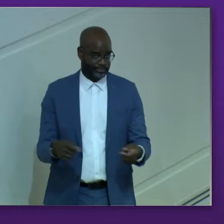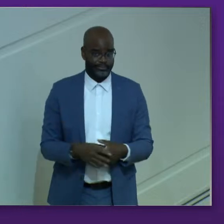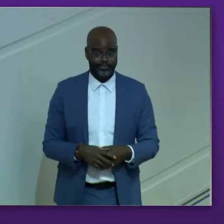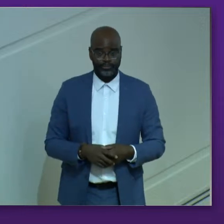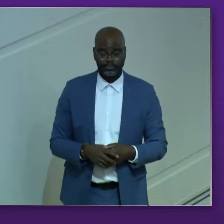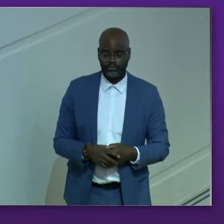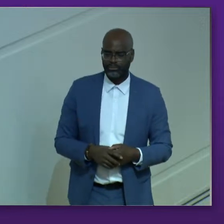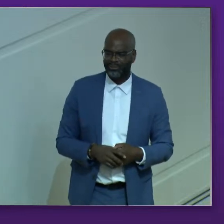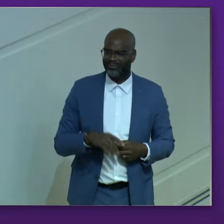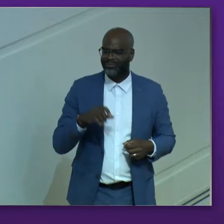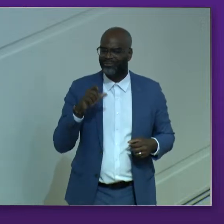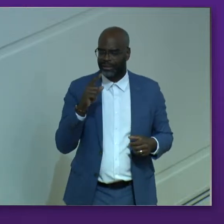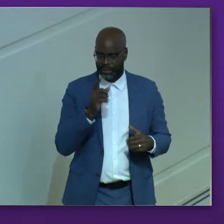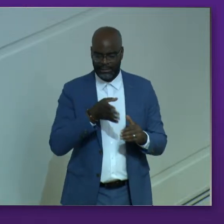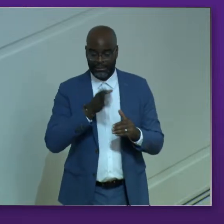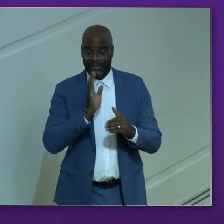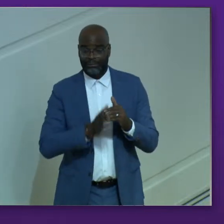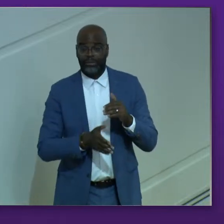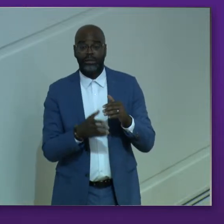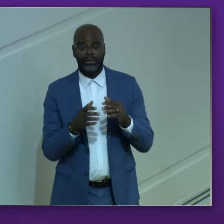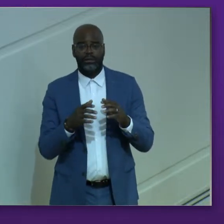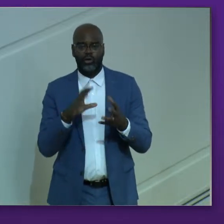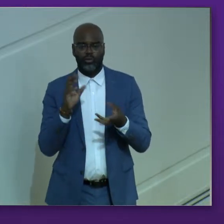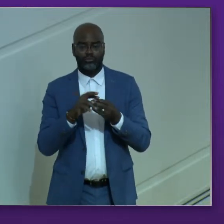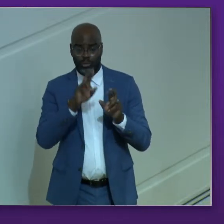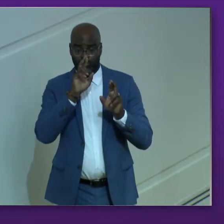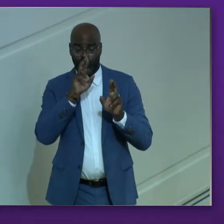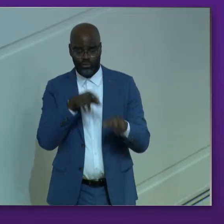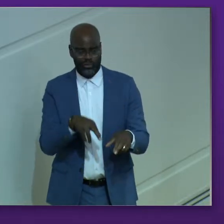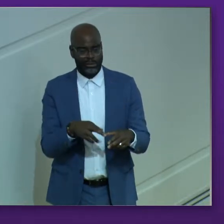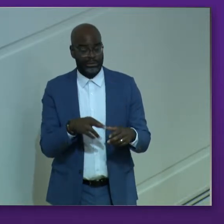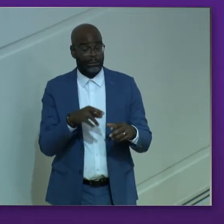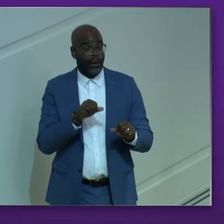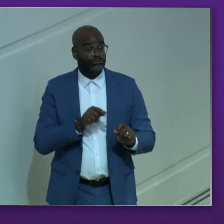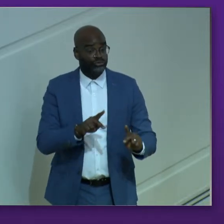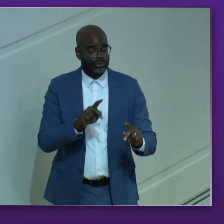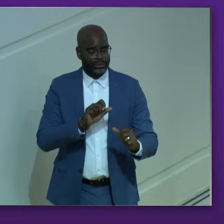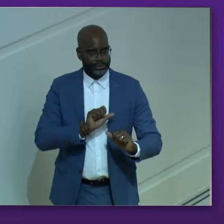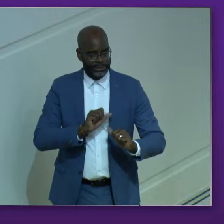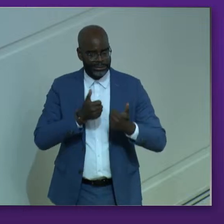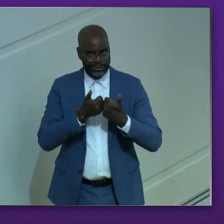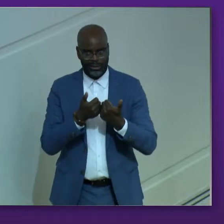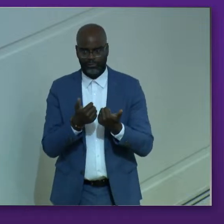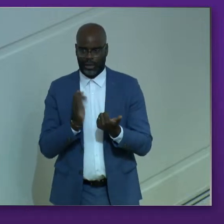SERVING INSTITUTION TASK FORCE ARE SOUGHT THE NUMBERS WE SHOULD GIVE THEM A ROUND OF